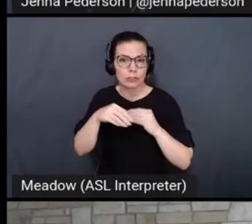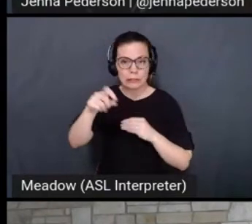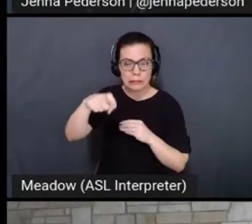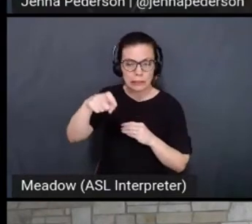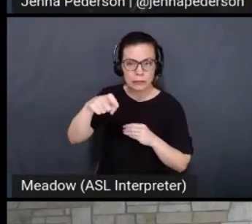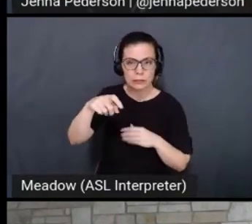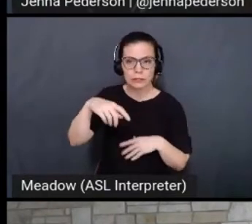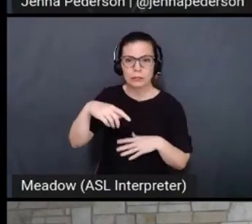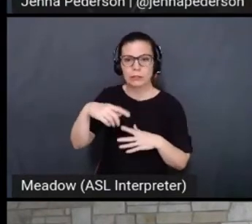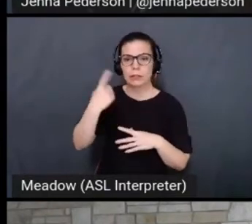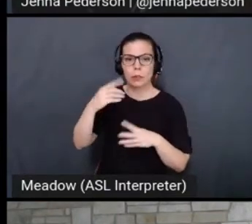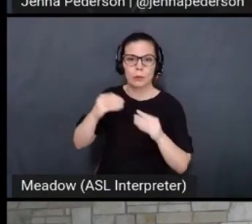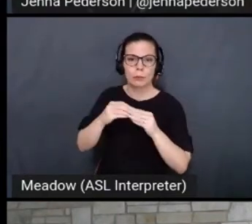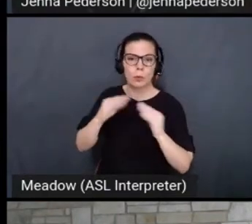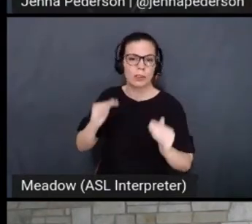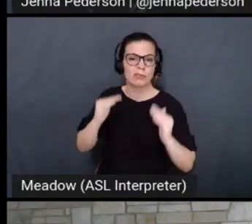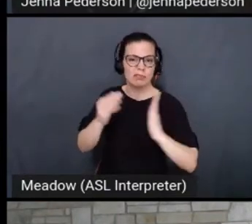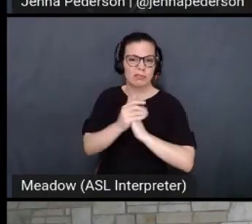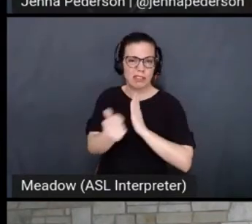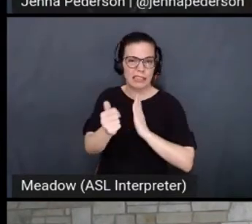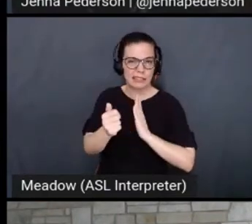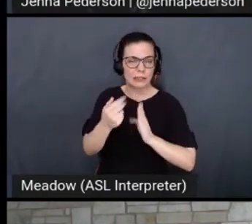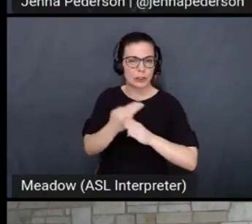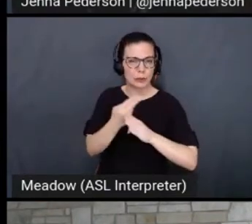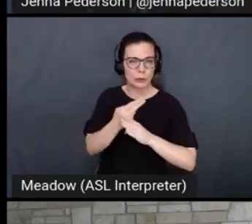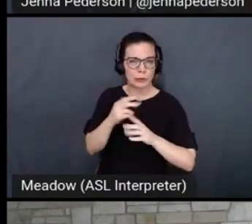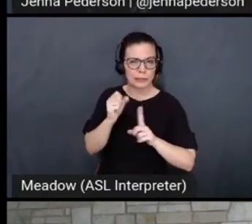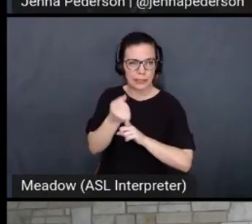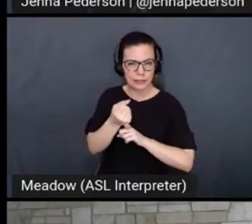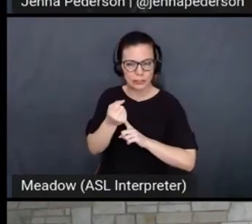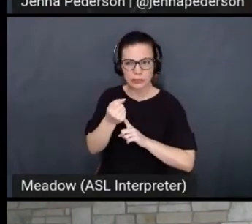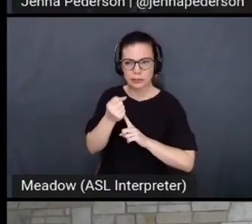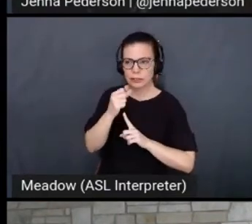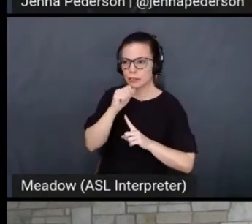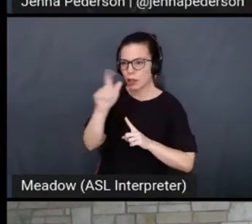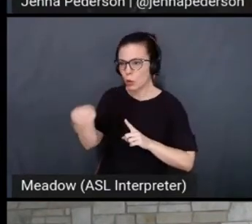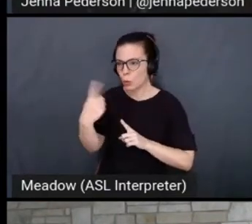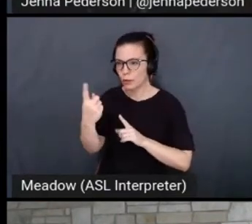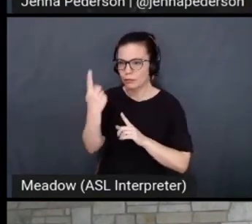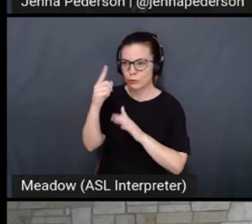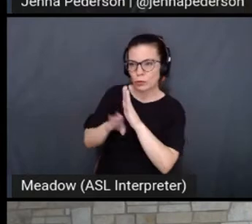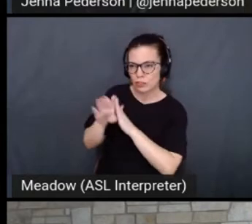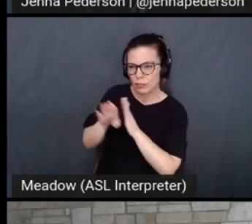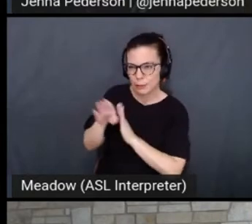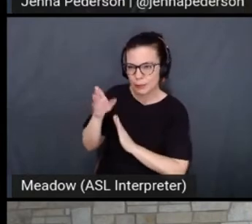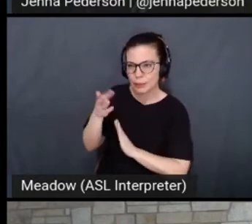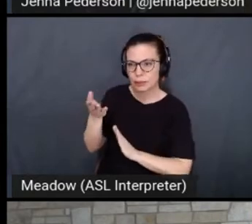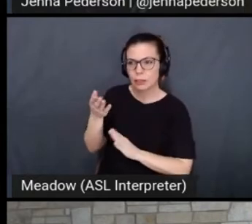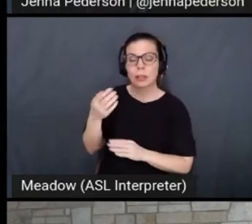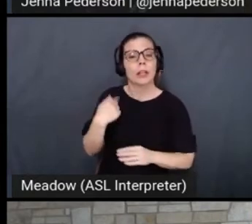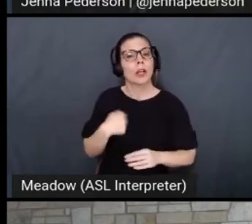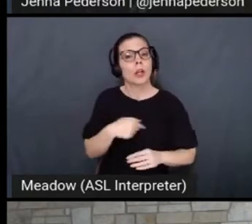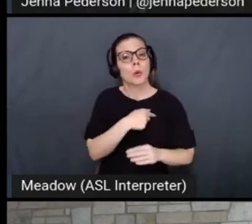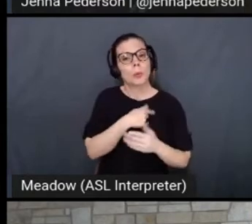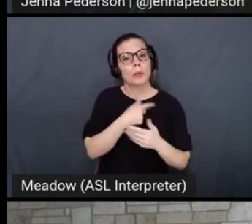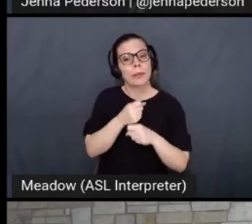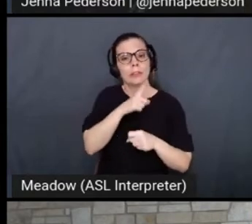for more advanced use cases beyond a development use case, we make sure we have the right VPC